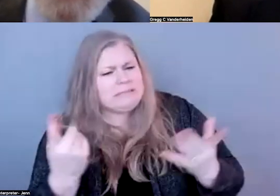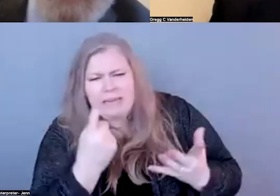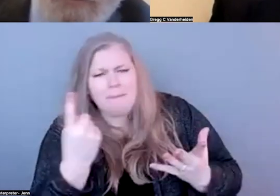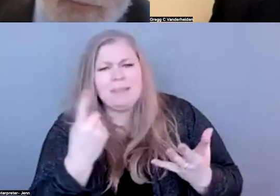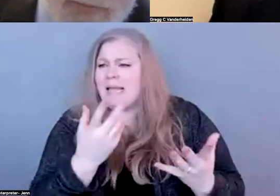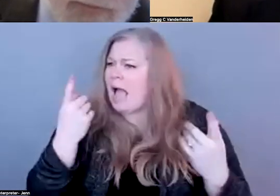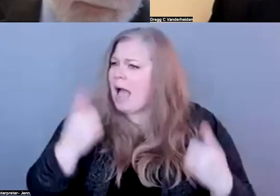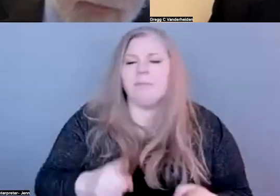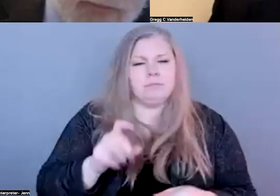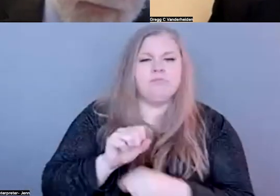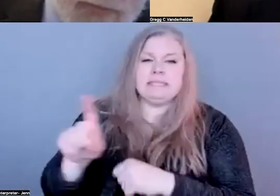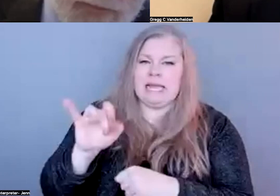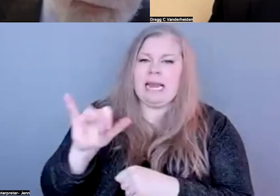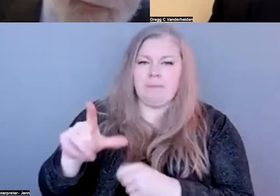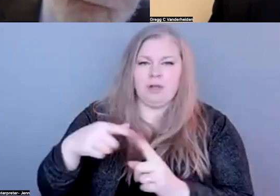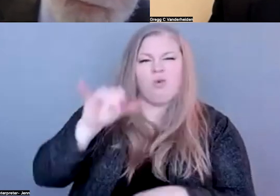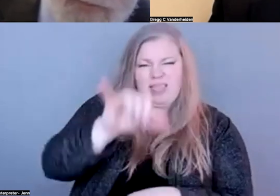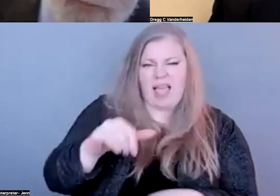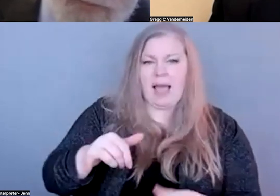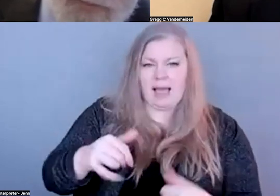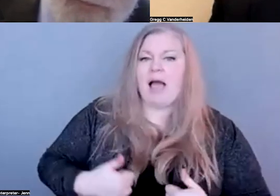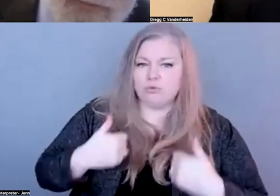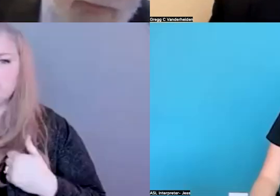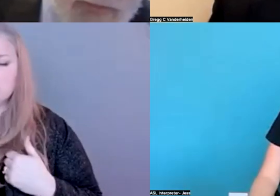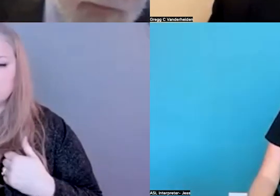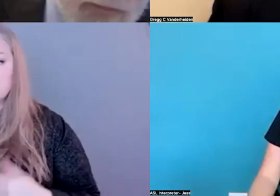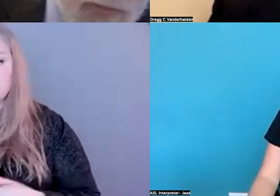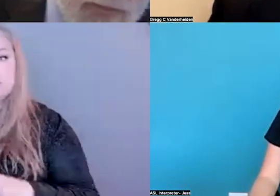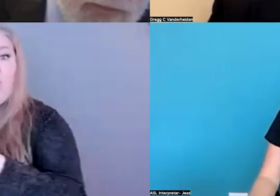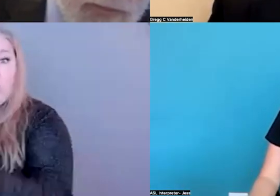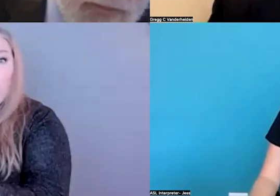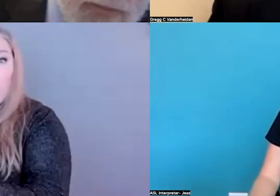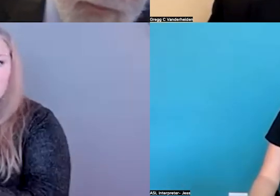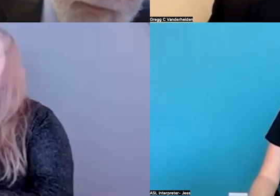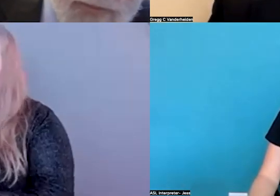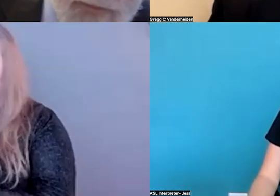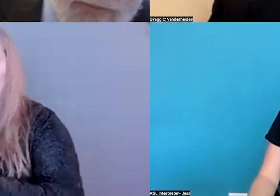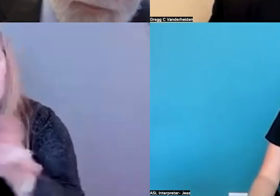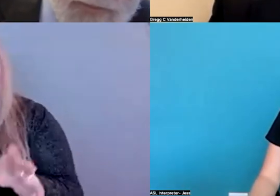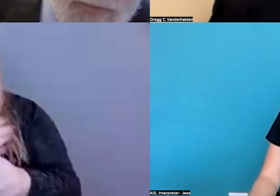you can send an email to that and the crew will be there to pick up and help